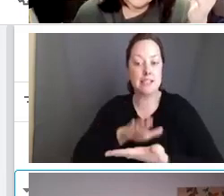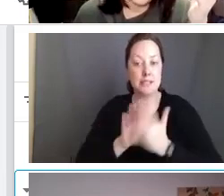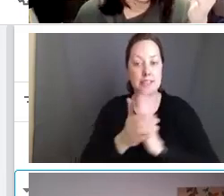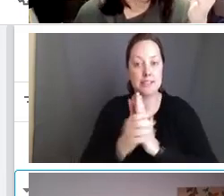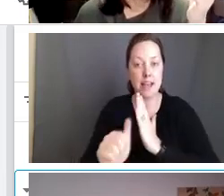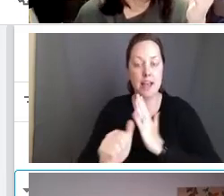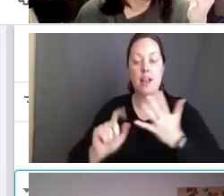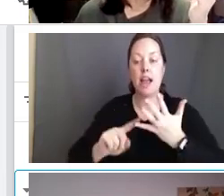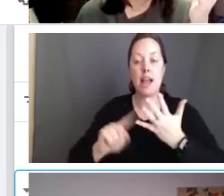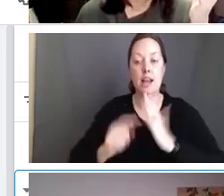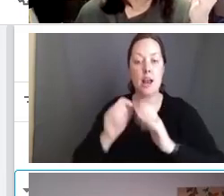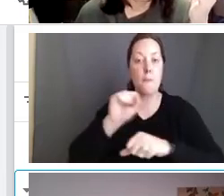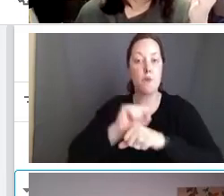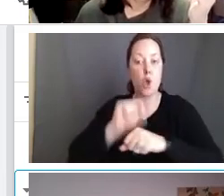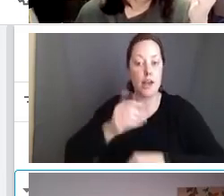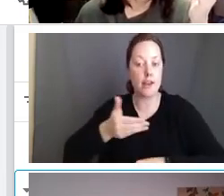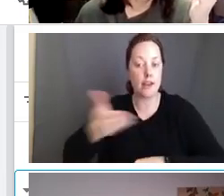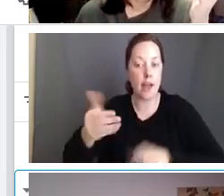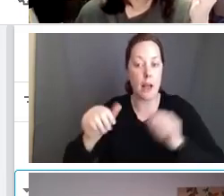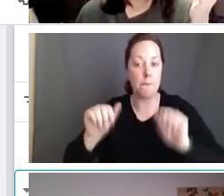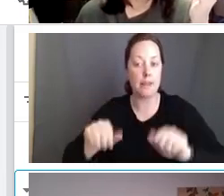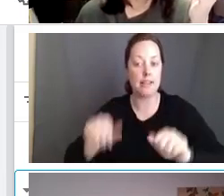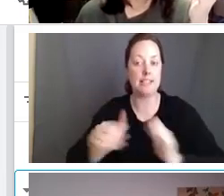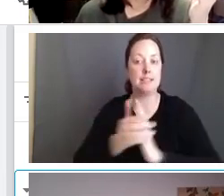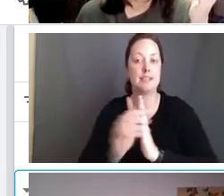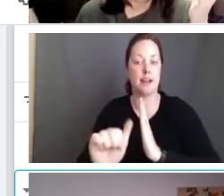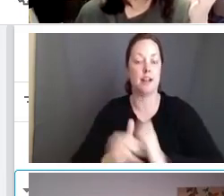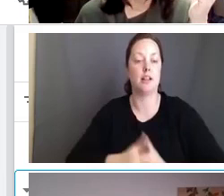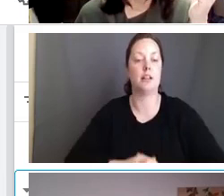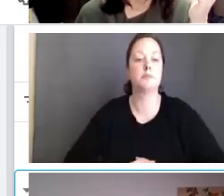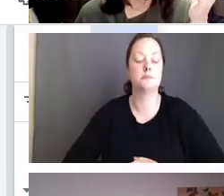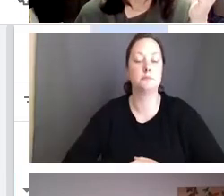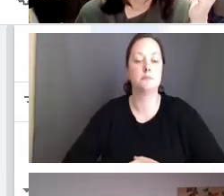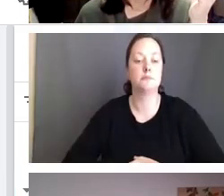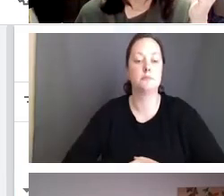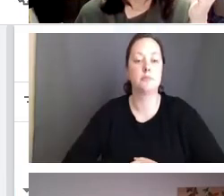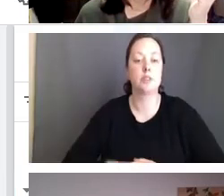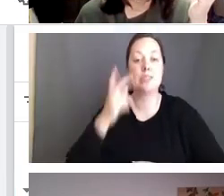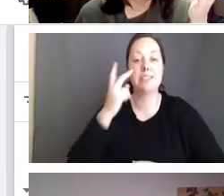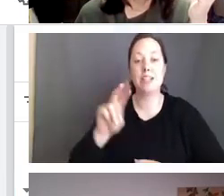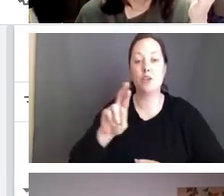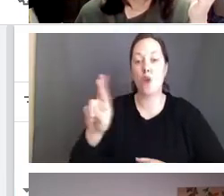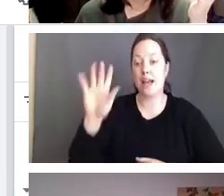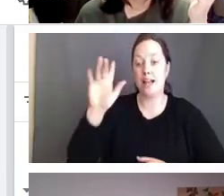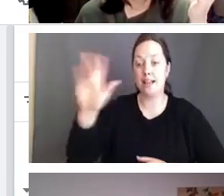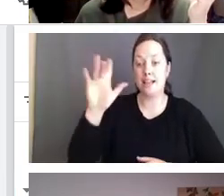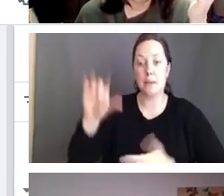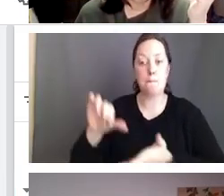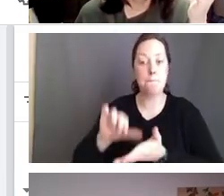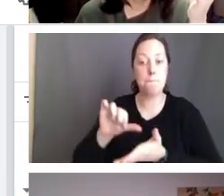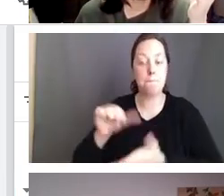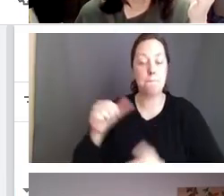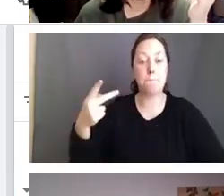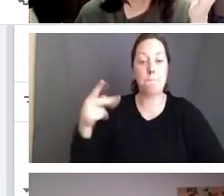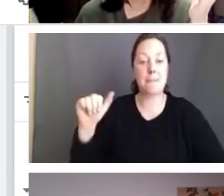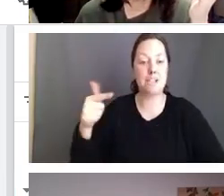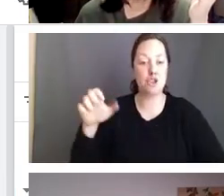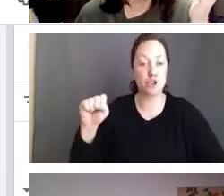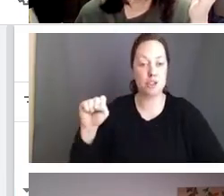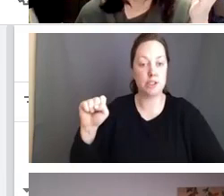This allows you to place text onto the page or sub page as you wish.